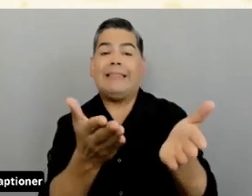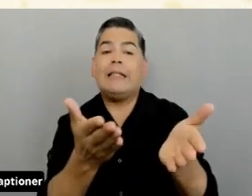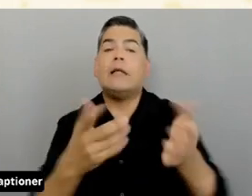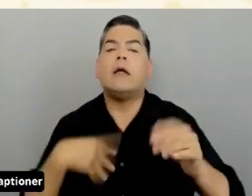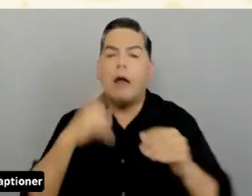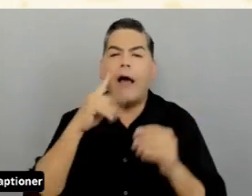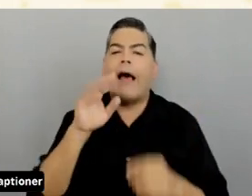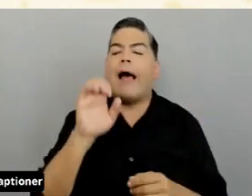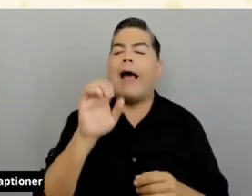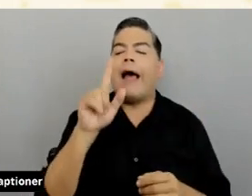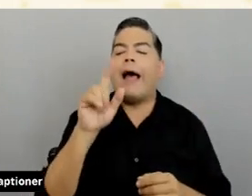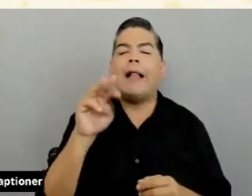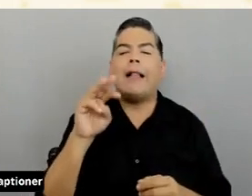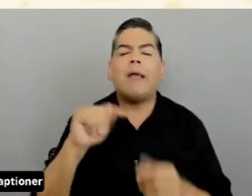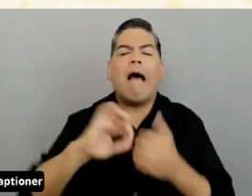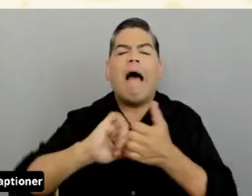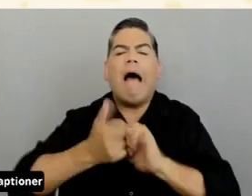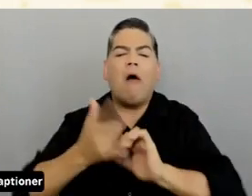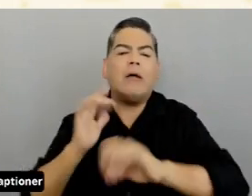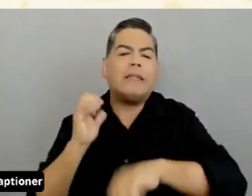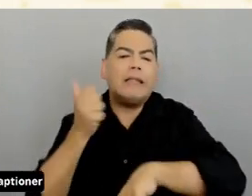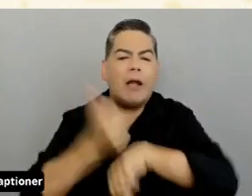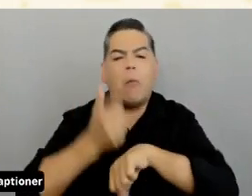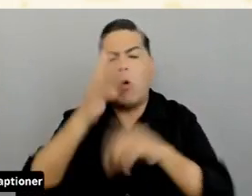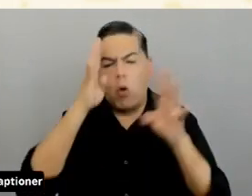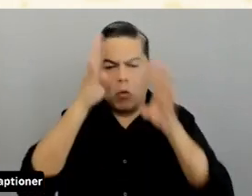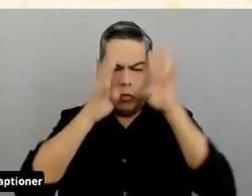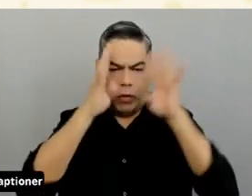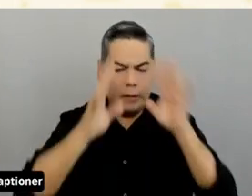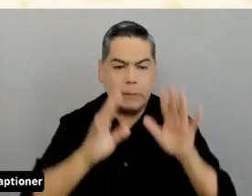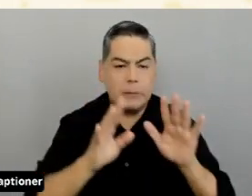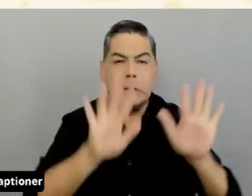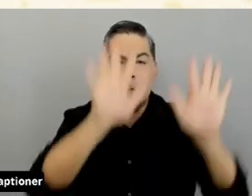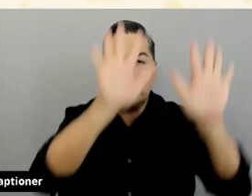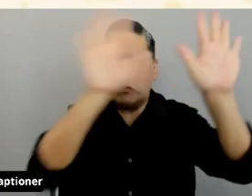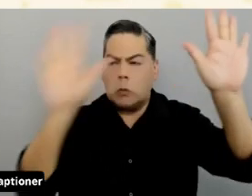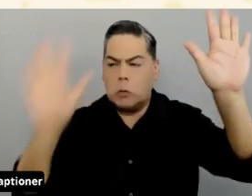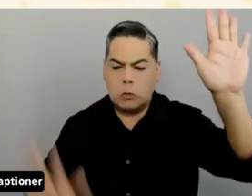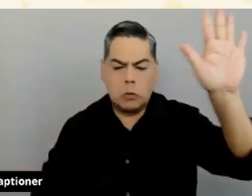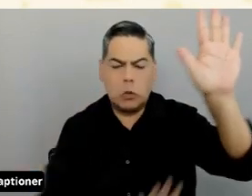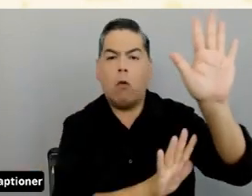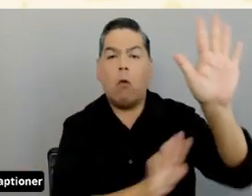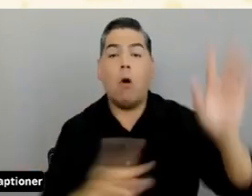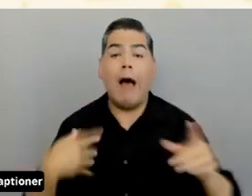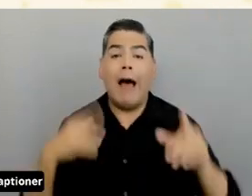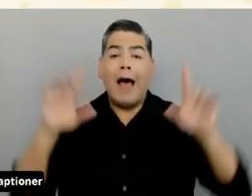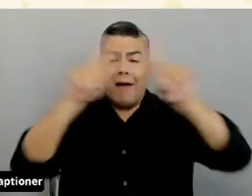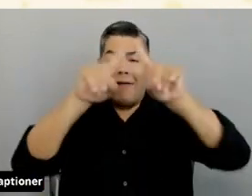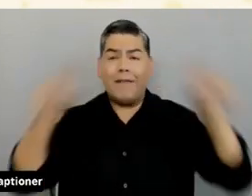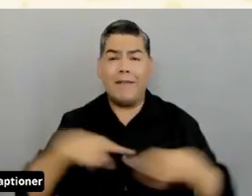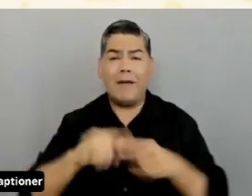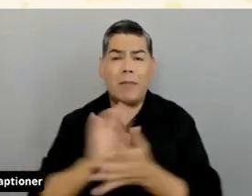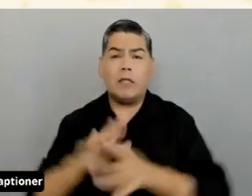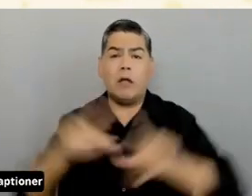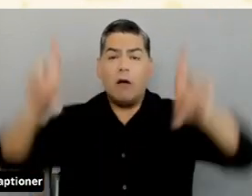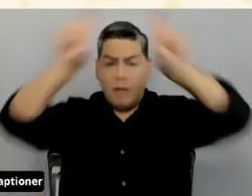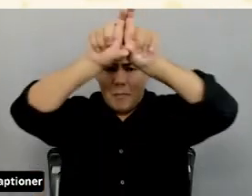you need to think about that. We have a page, and we have a banner, we have drop-down options,